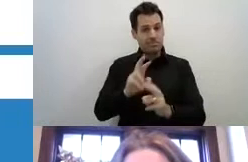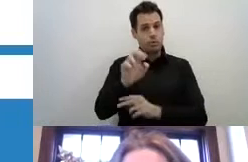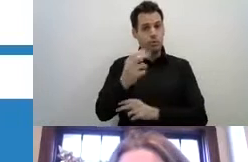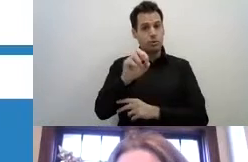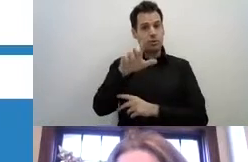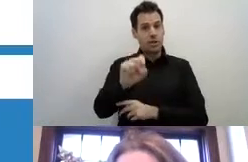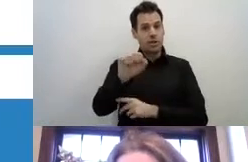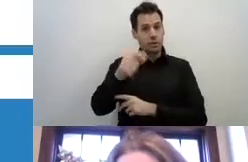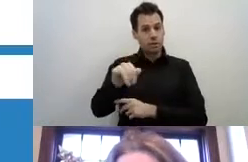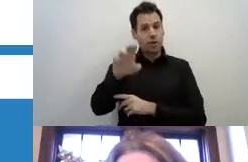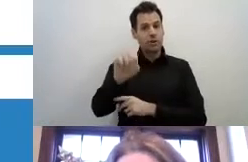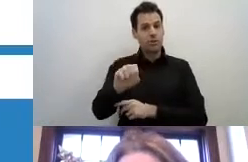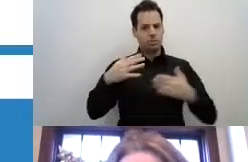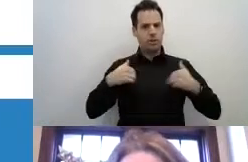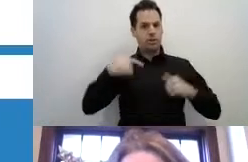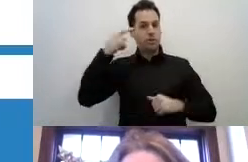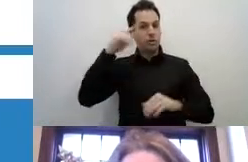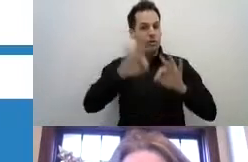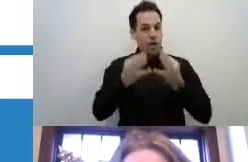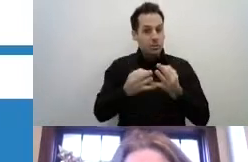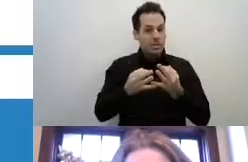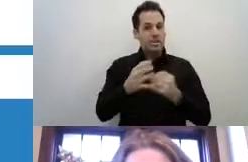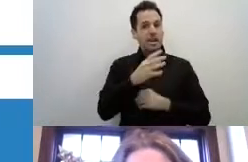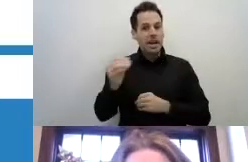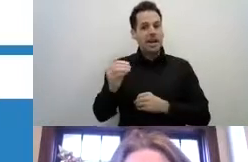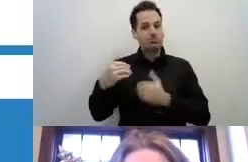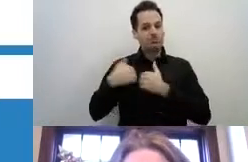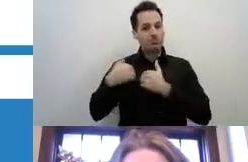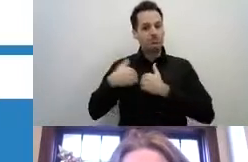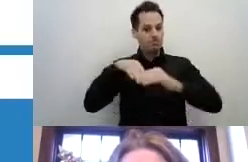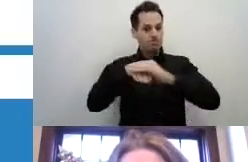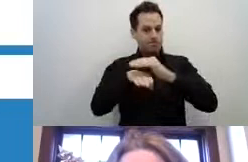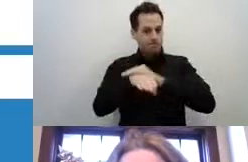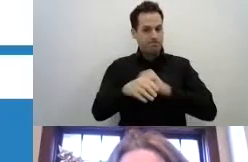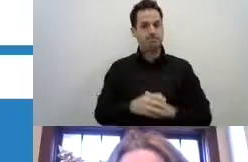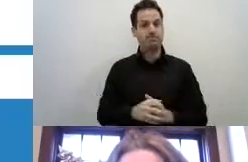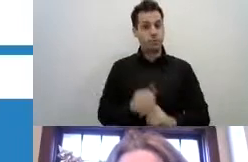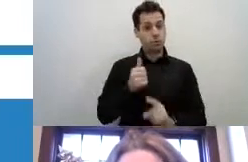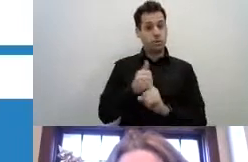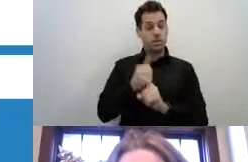and minister responsible for accessibility minister squires was elected as the mla for